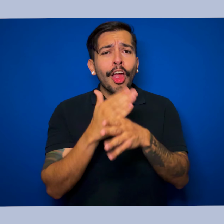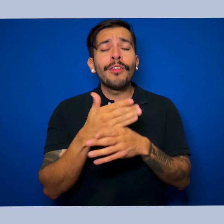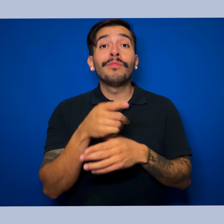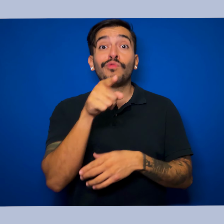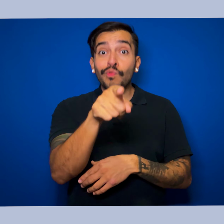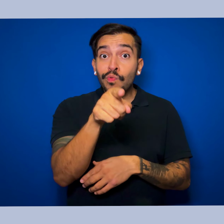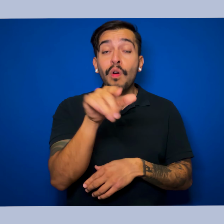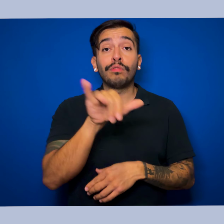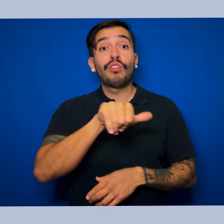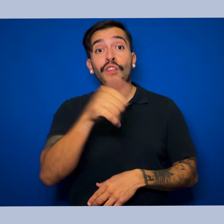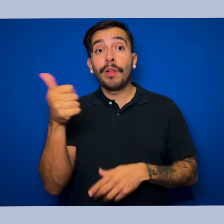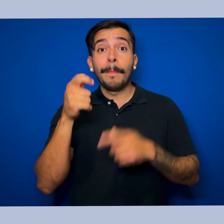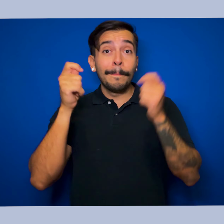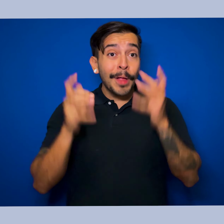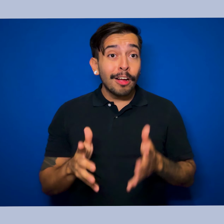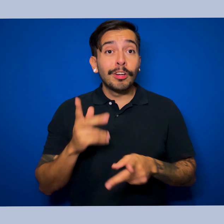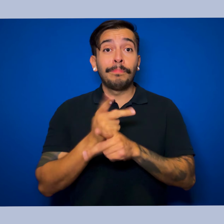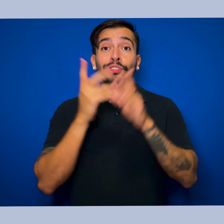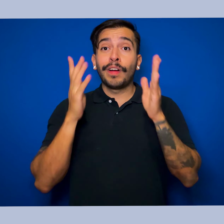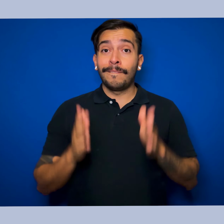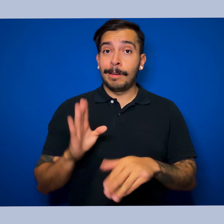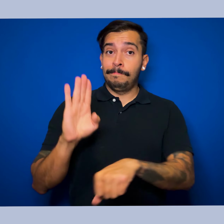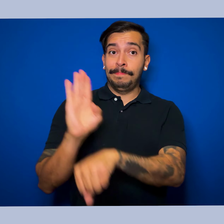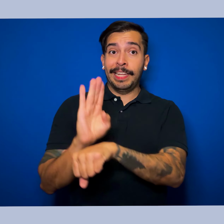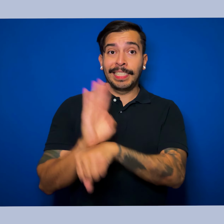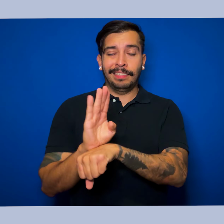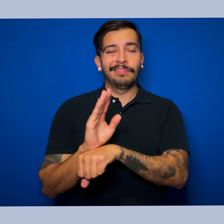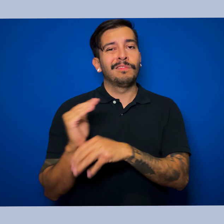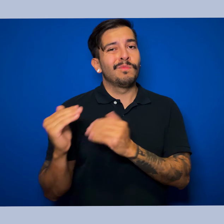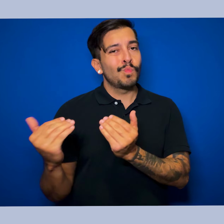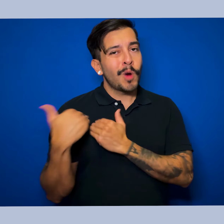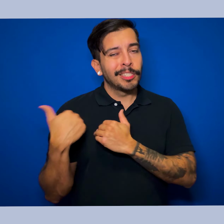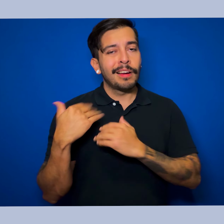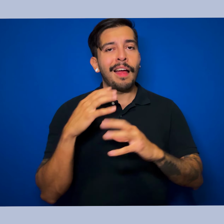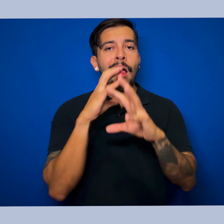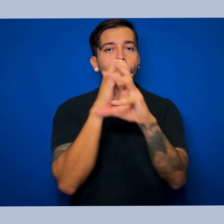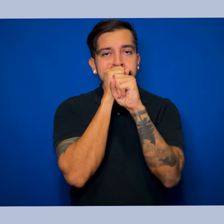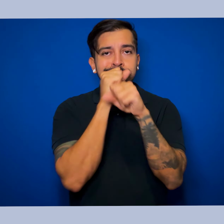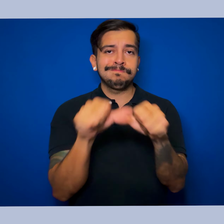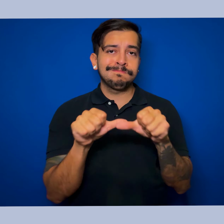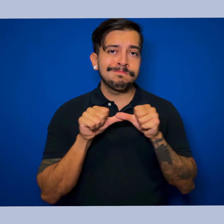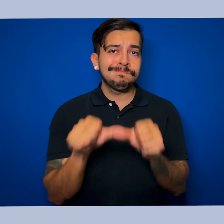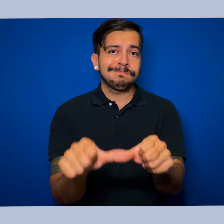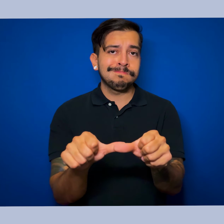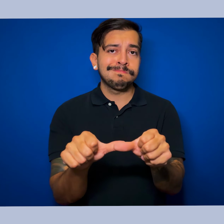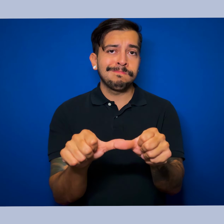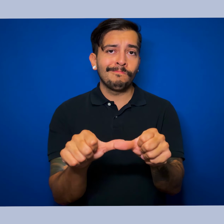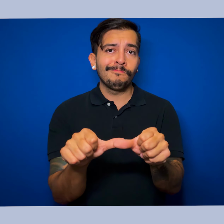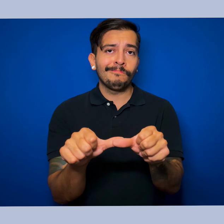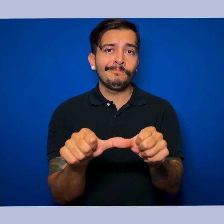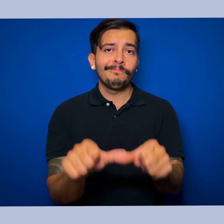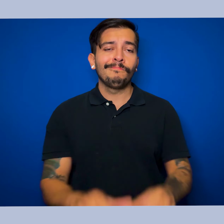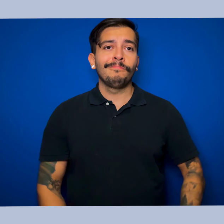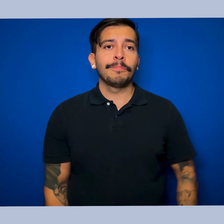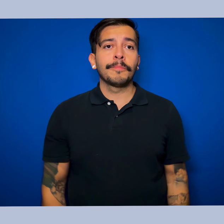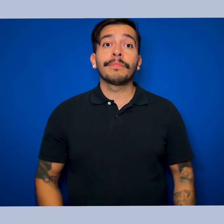You, as well as the managers and supervisors of your business, still have a responsibility to maintain confidentiality.